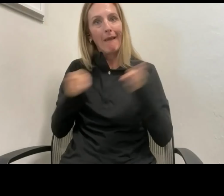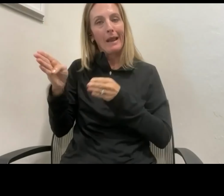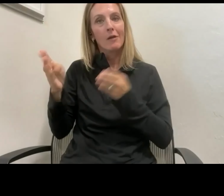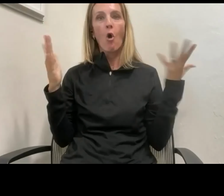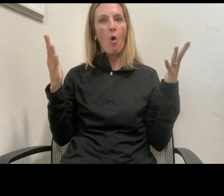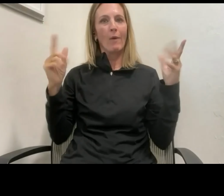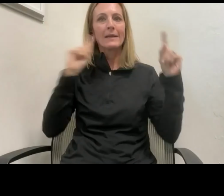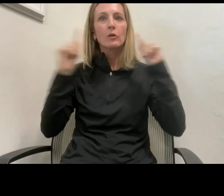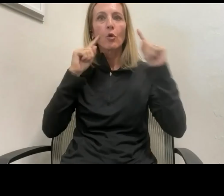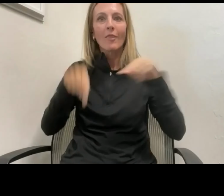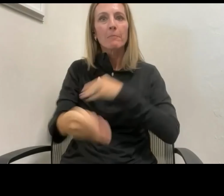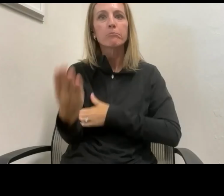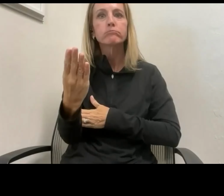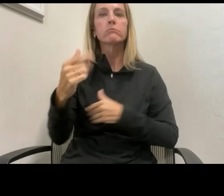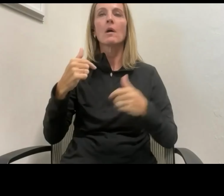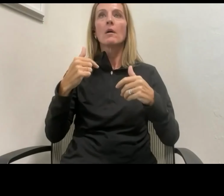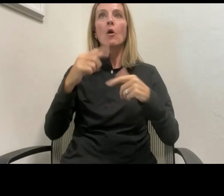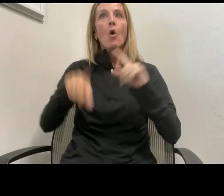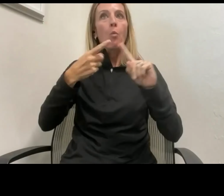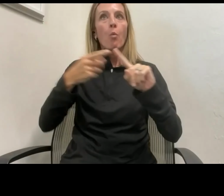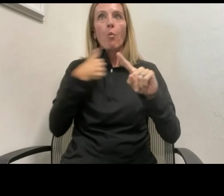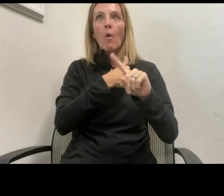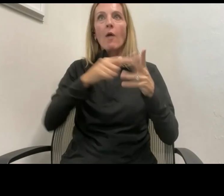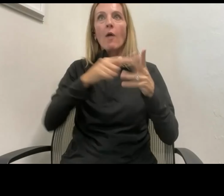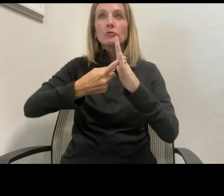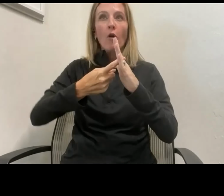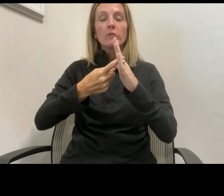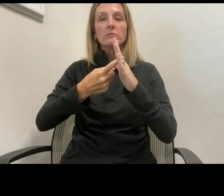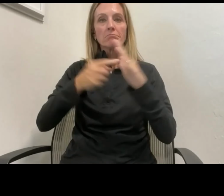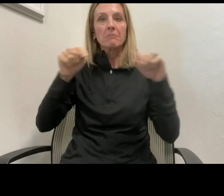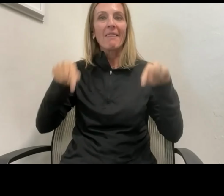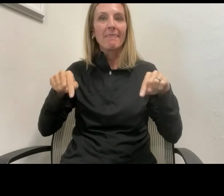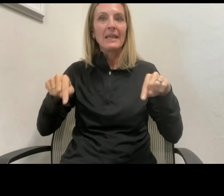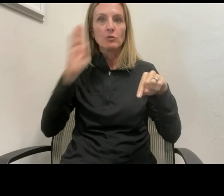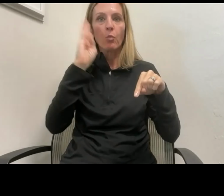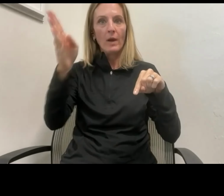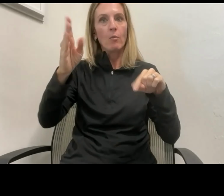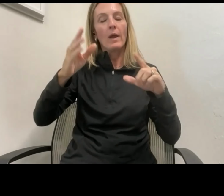soon as we start this formal planning process implementation is already starting because you are